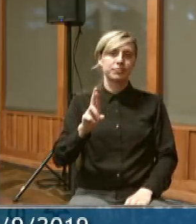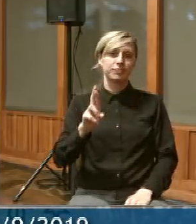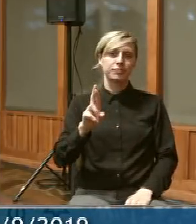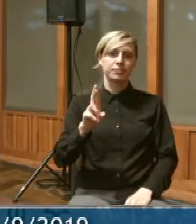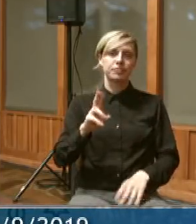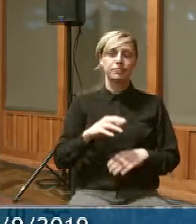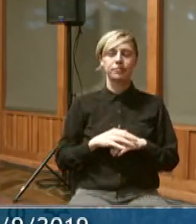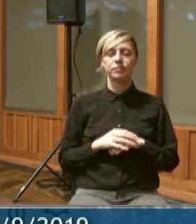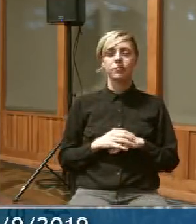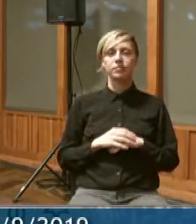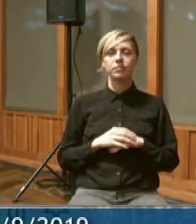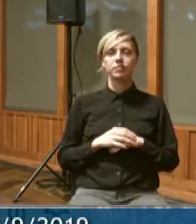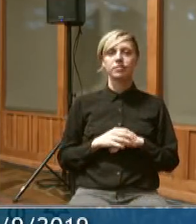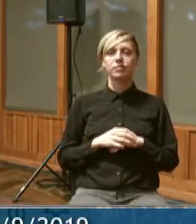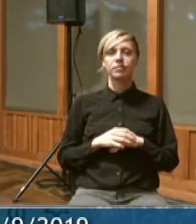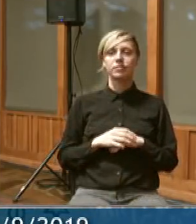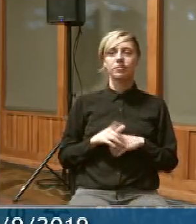AND INCOMES ABOUT WHY THEY VALUE PORTLAND PARKS AND RECREATION.